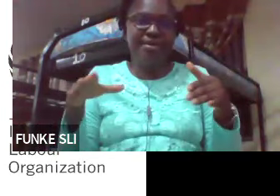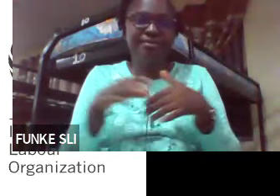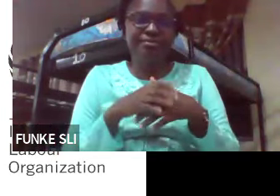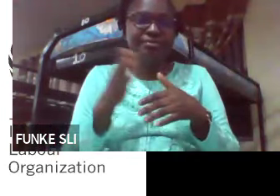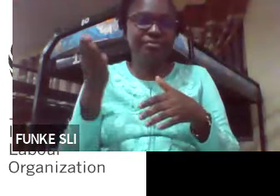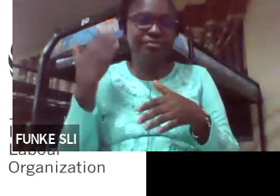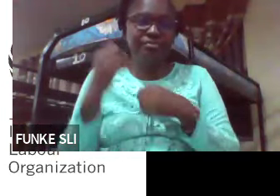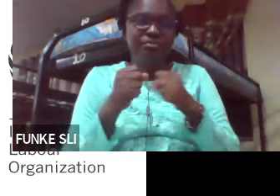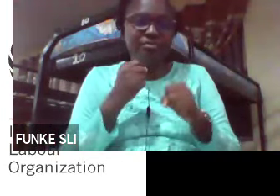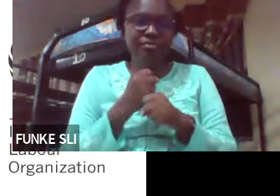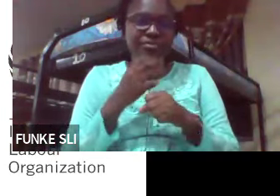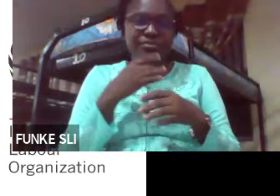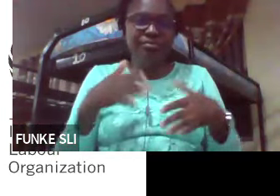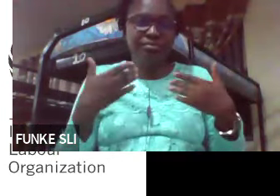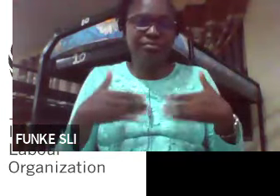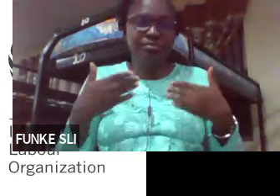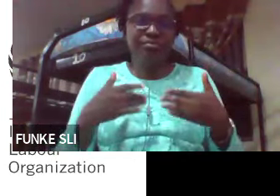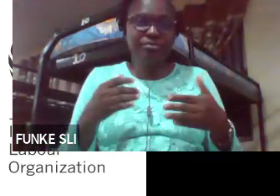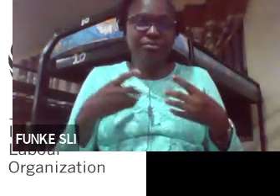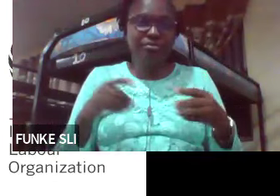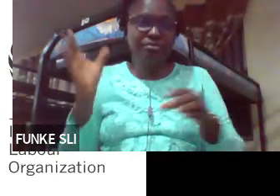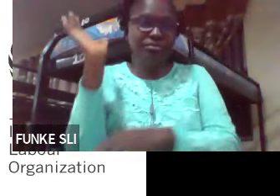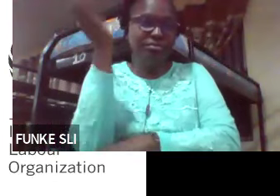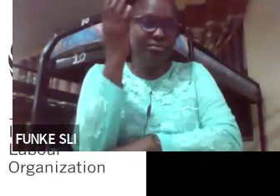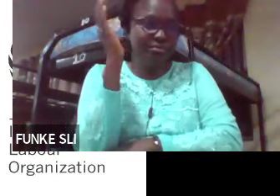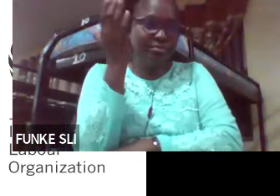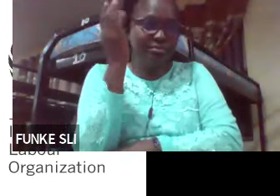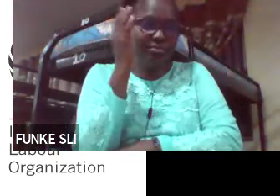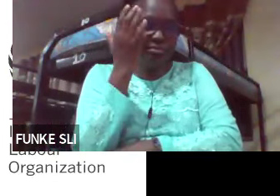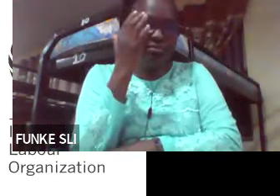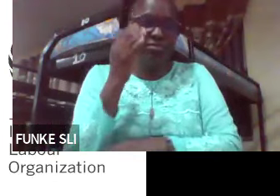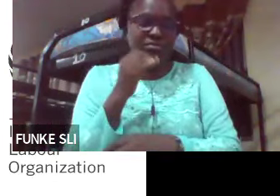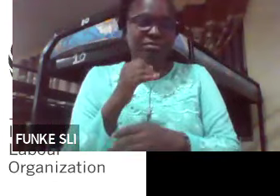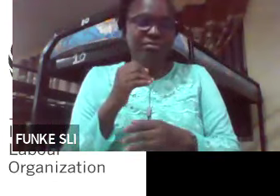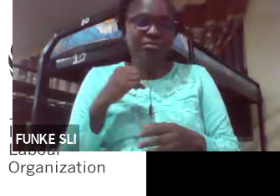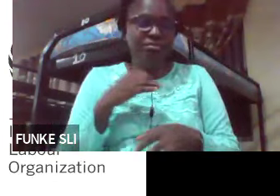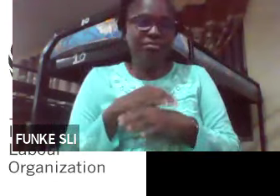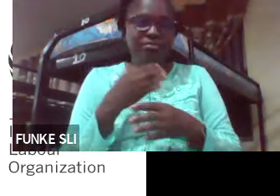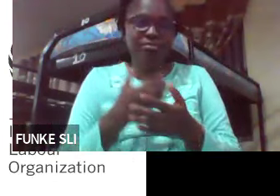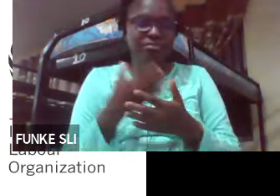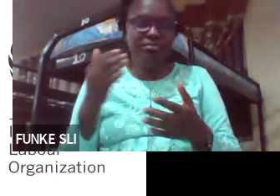Esther Isaac Chidera: I was so excited because during Christmas season we didn't buy a fowl in the market.